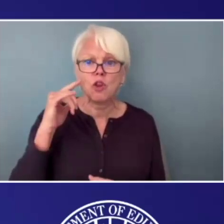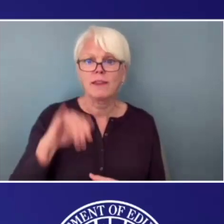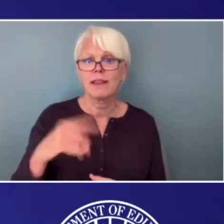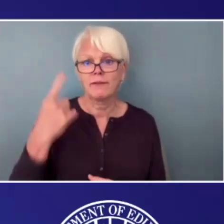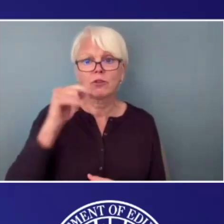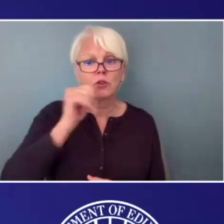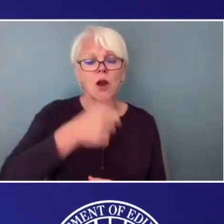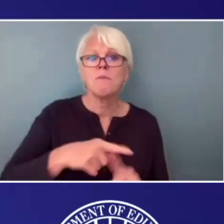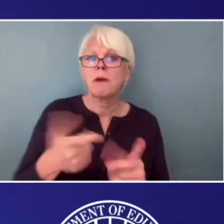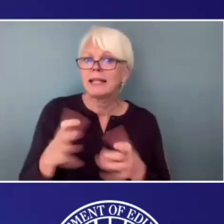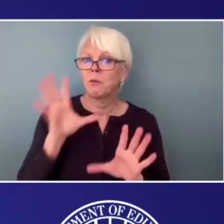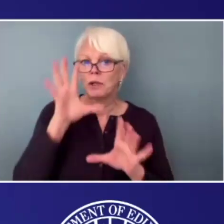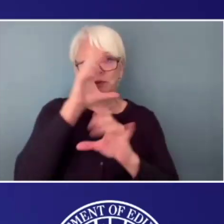assume in these circumstances.